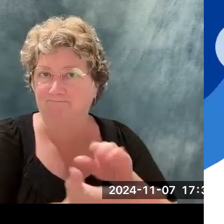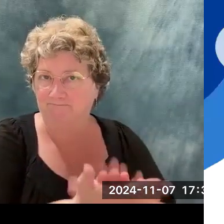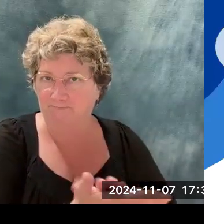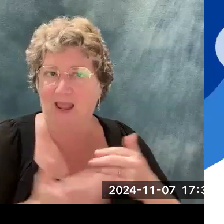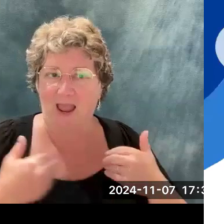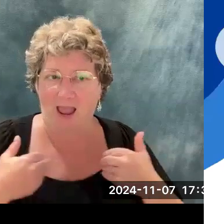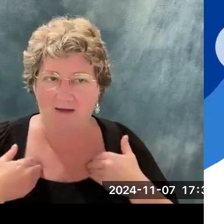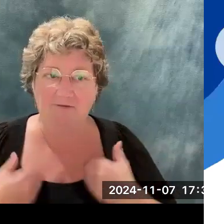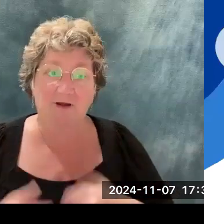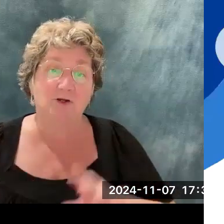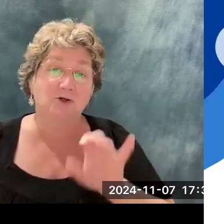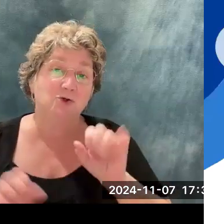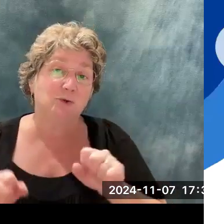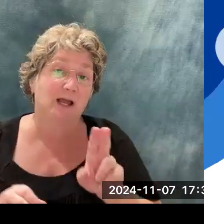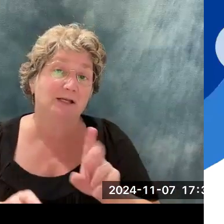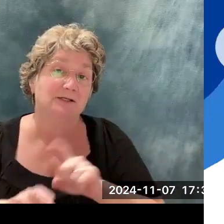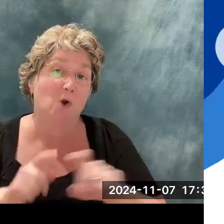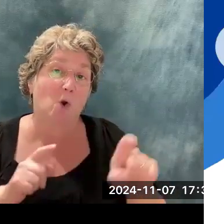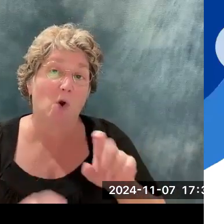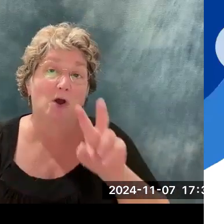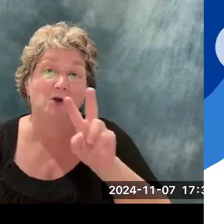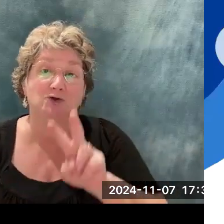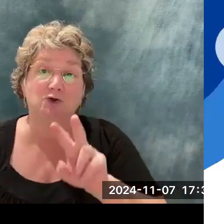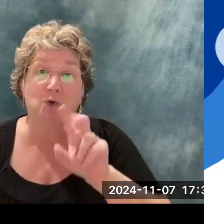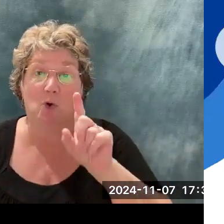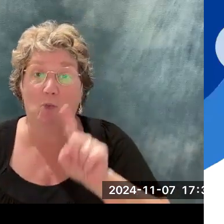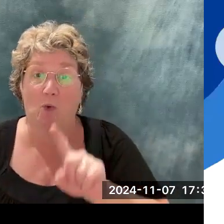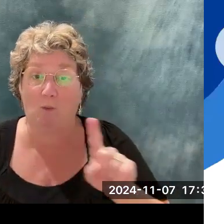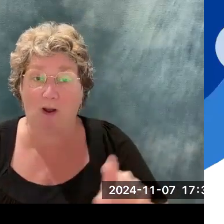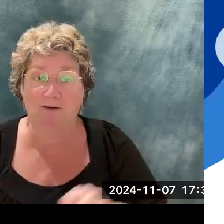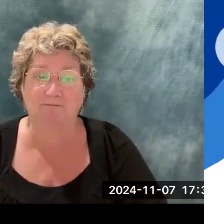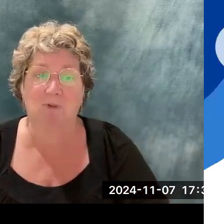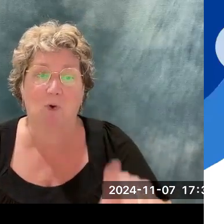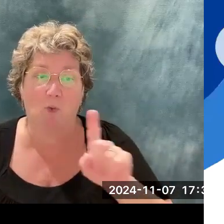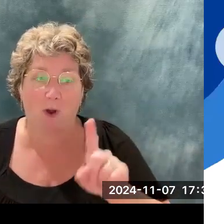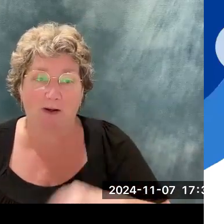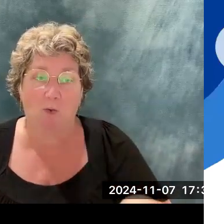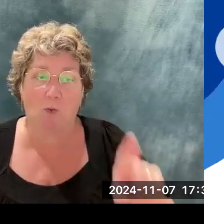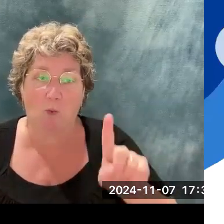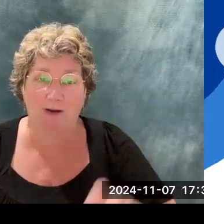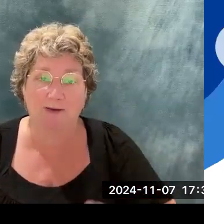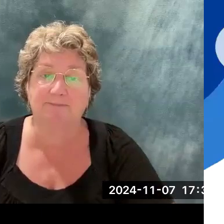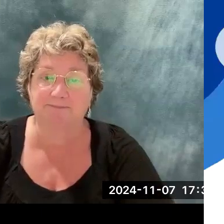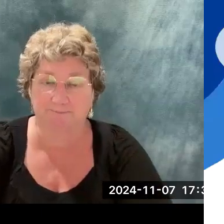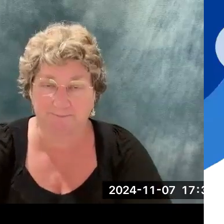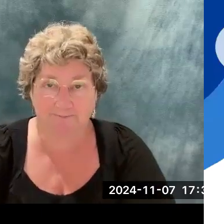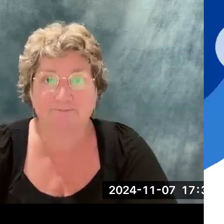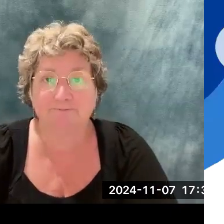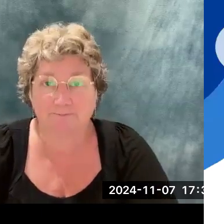2-1-1, so you could dial 2-1-1-1-1, and then you'll talk to a crisis center where they'll